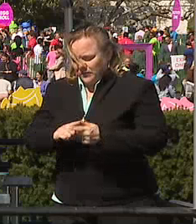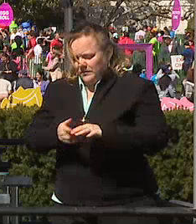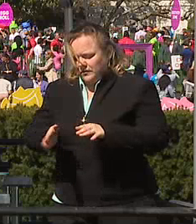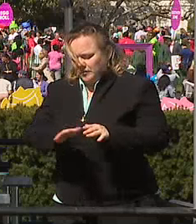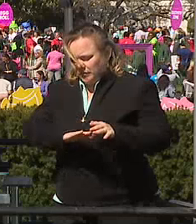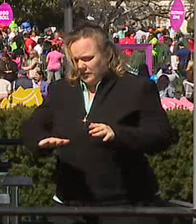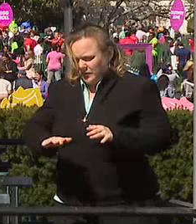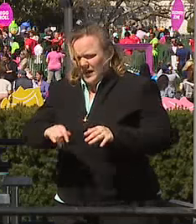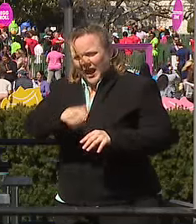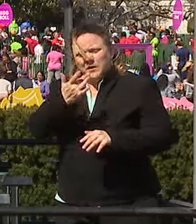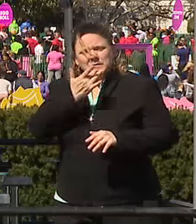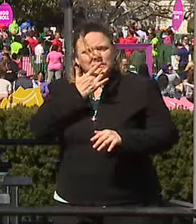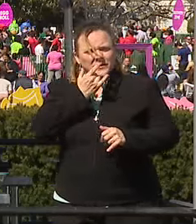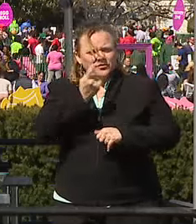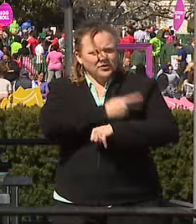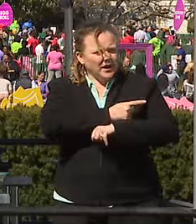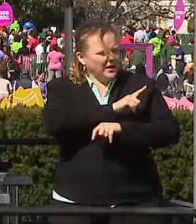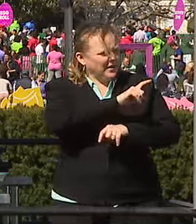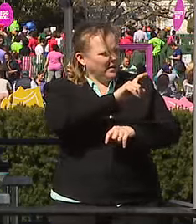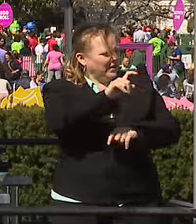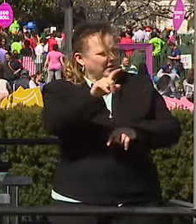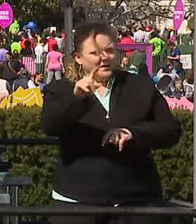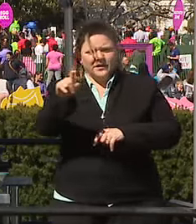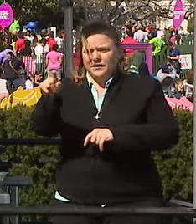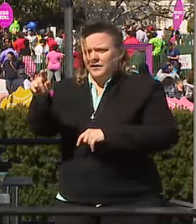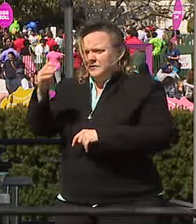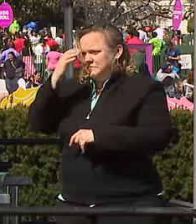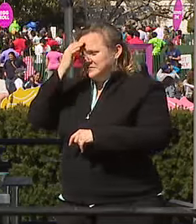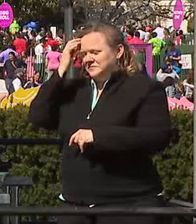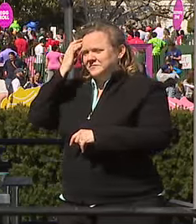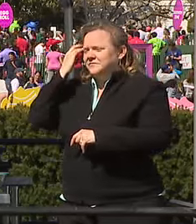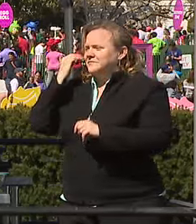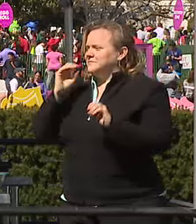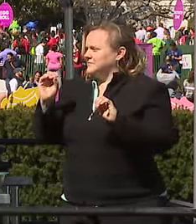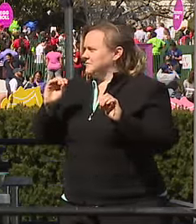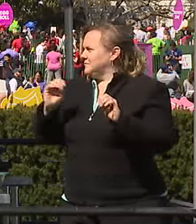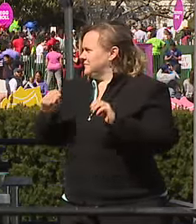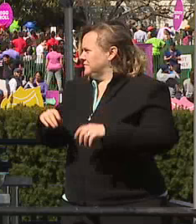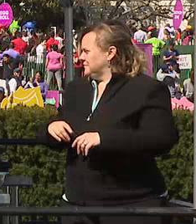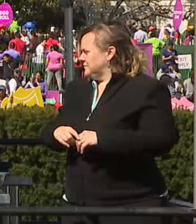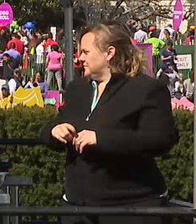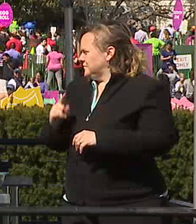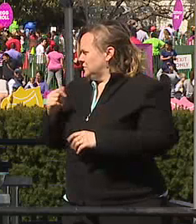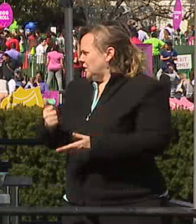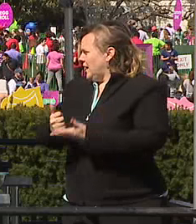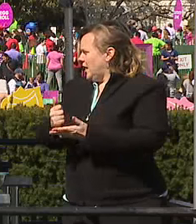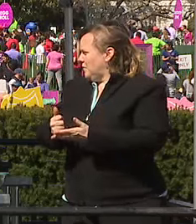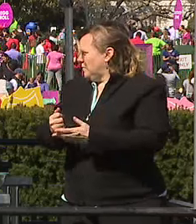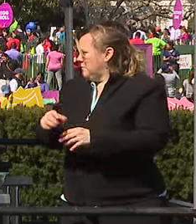Is anybody's birthday today? No? Can we have some help up here? You want to pick out two people?